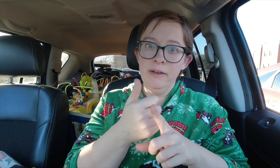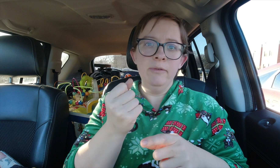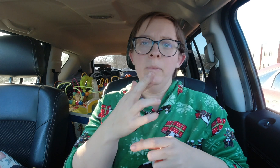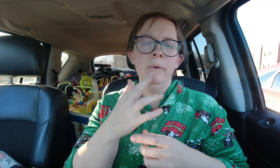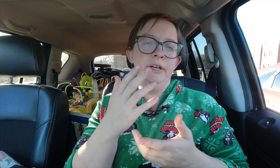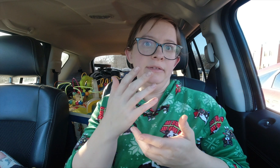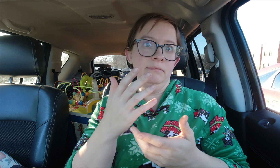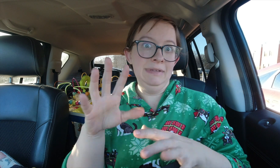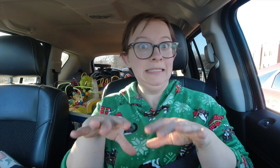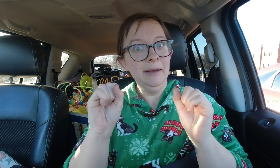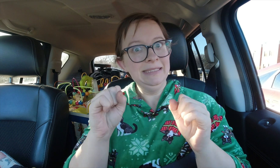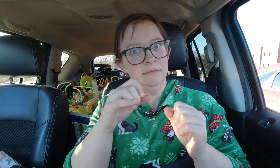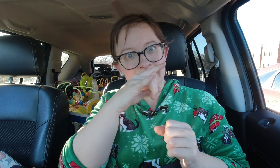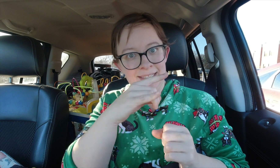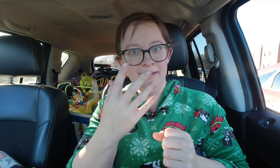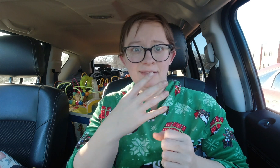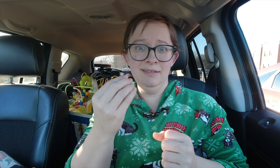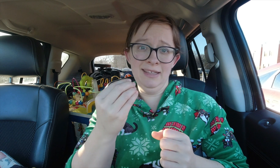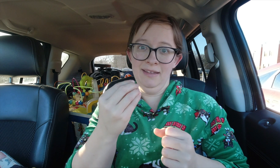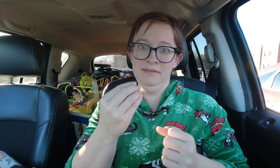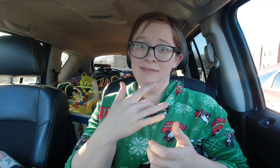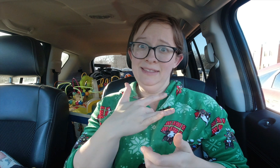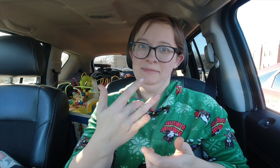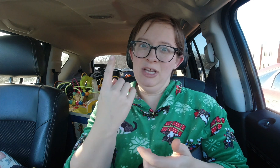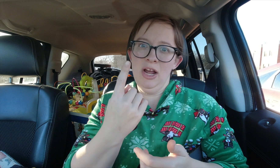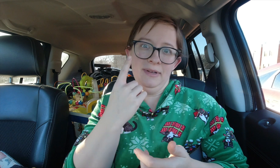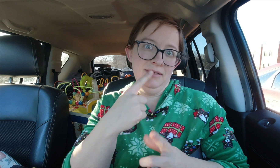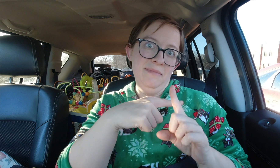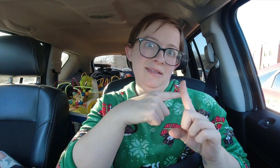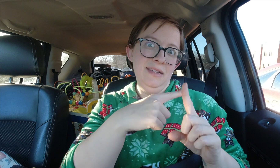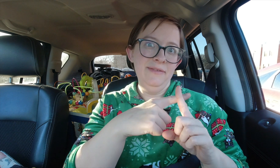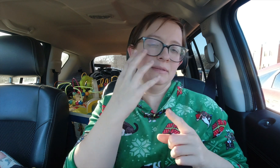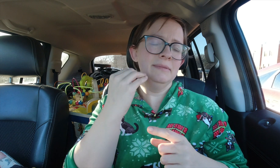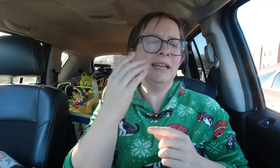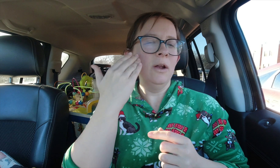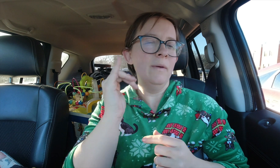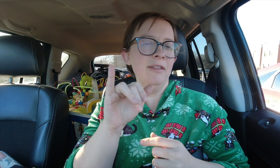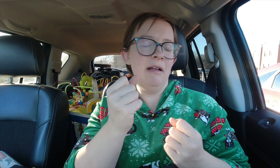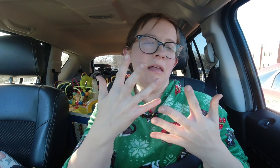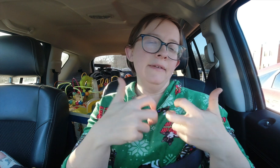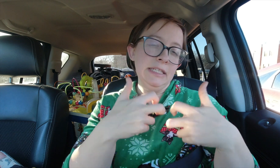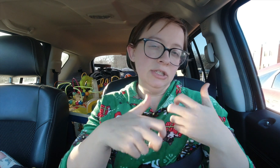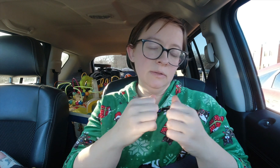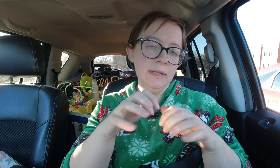I mean, I think you know whether you're adopted yourself or you are adopting a child you know, I mean there's always pros and cons to it.